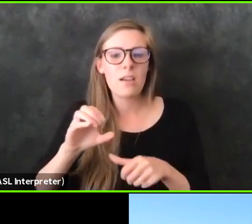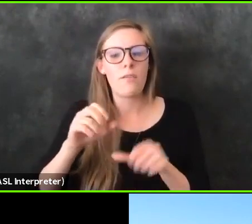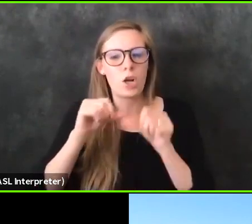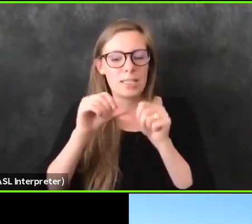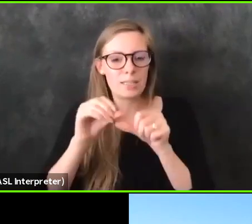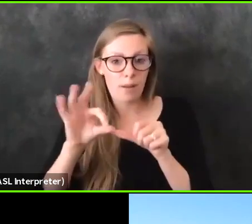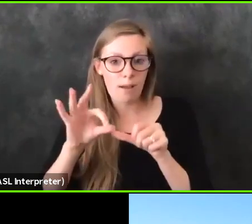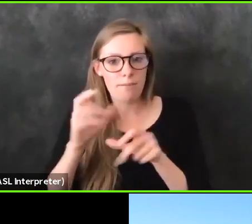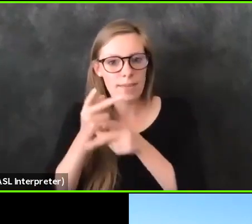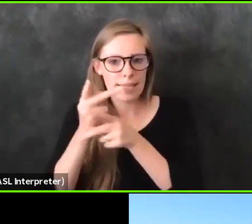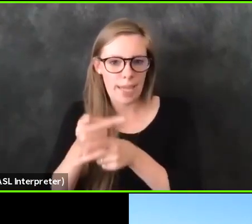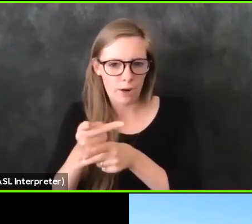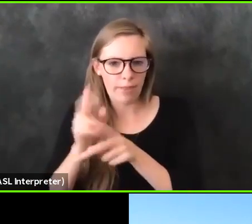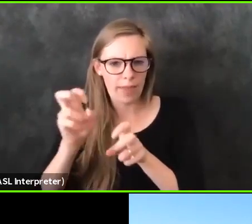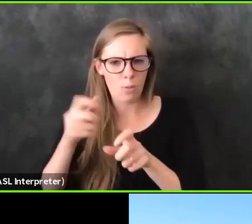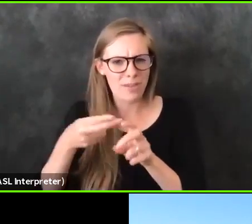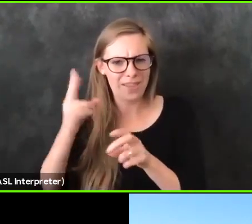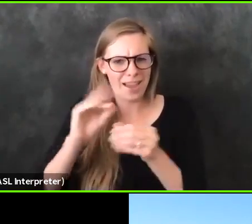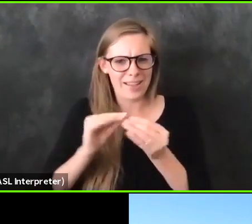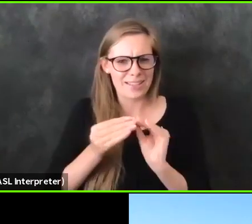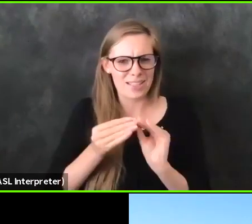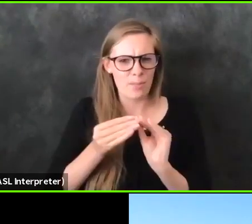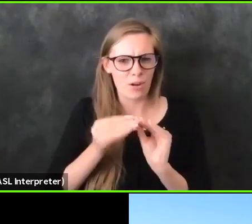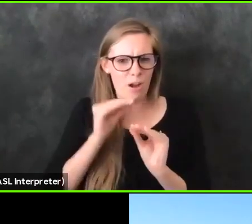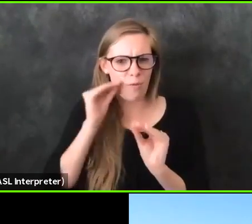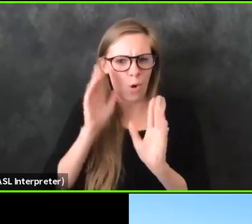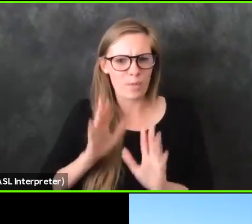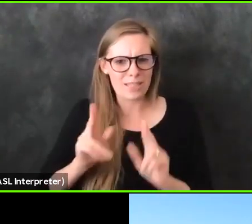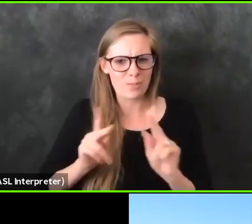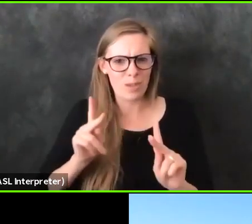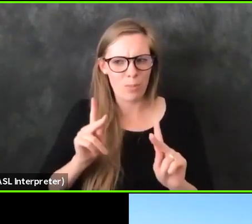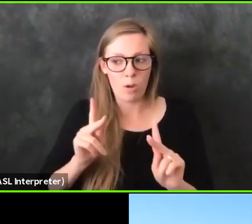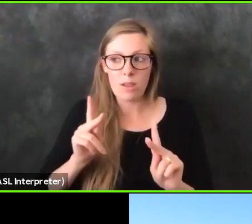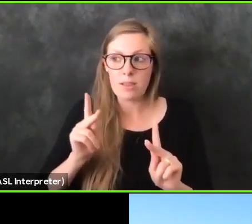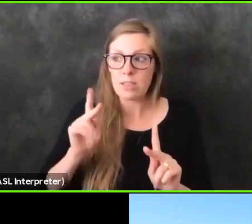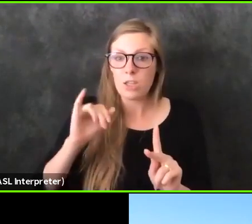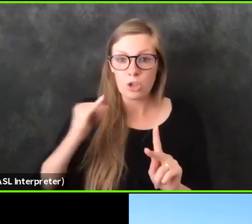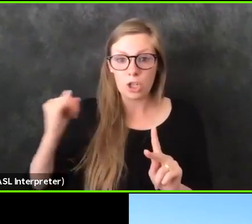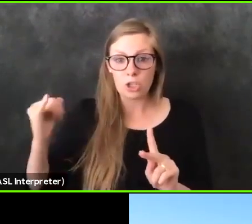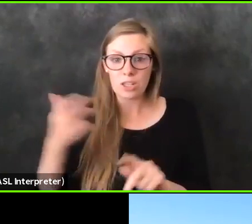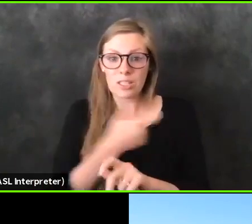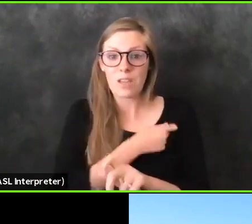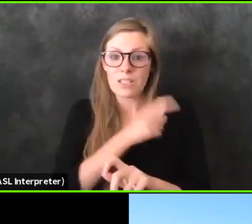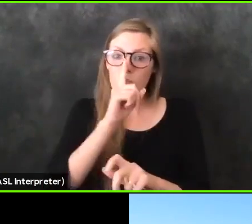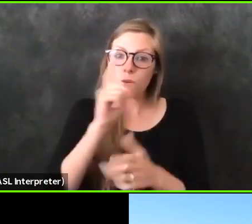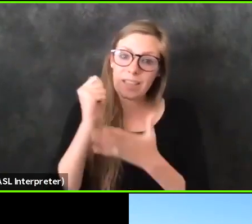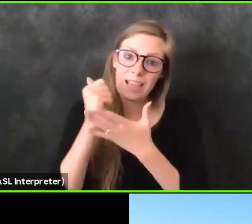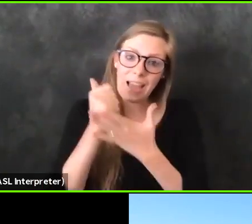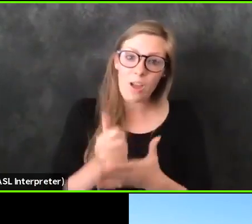And the Johnson vaccine is very helpful in addressing those issues where it's very